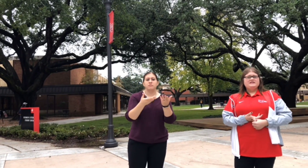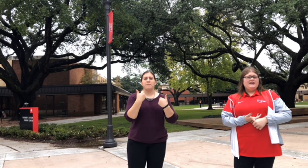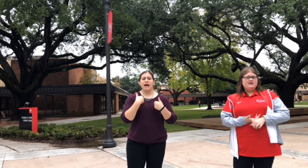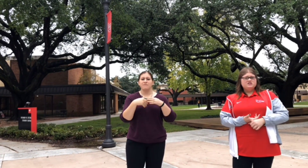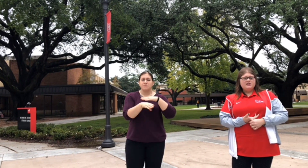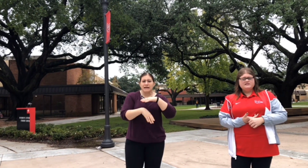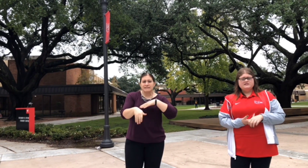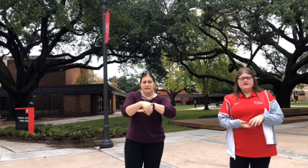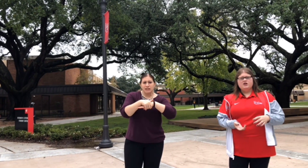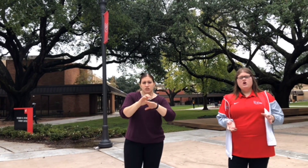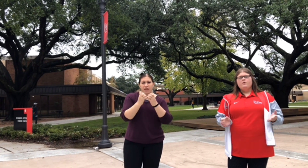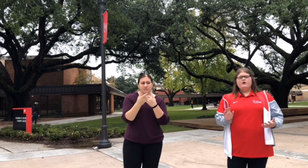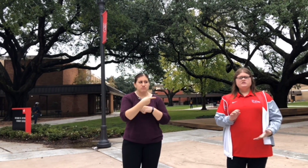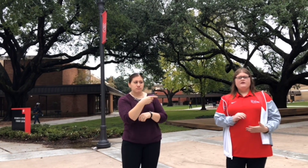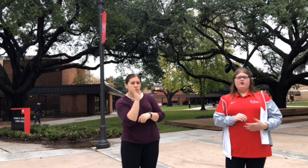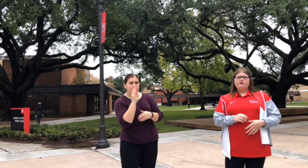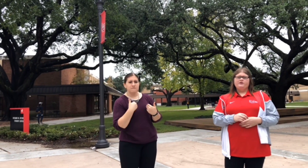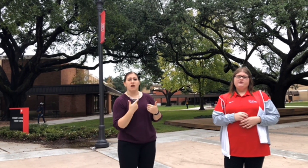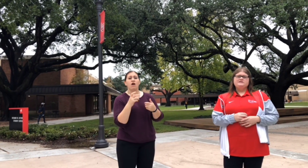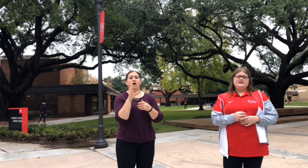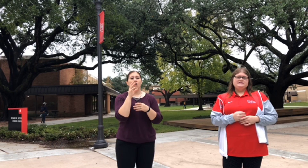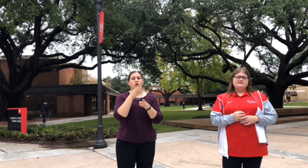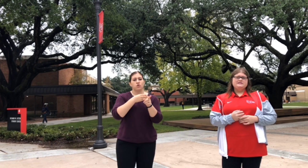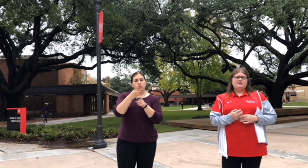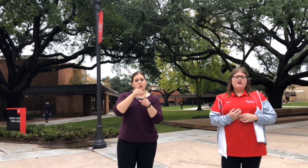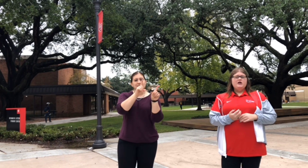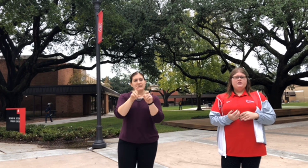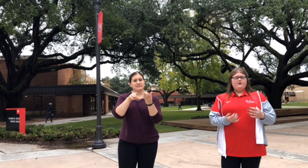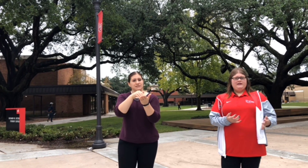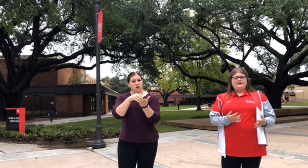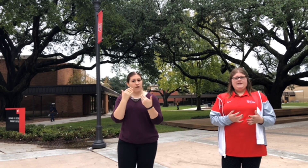basic English classes there. There is also a career and testing center located in